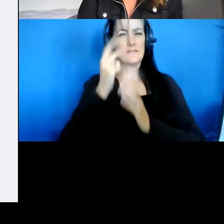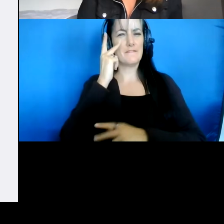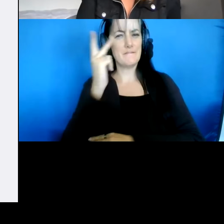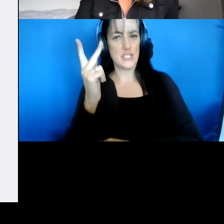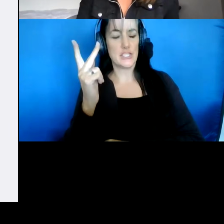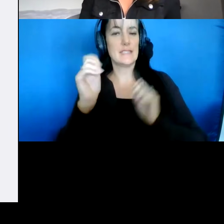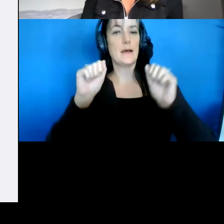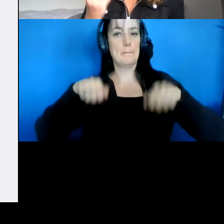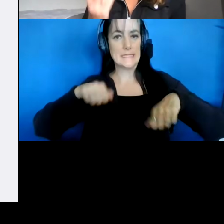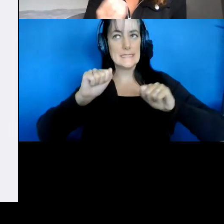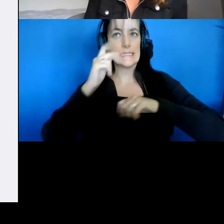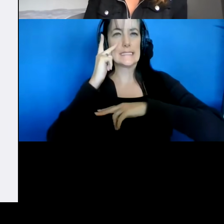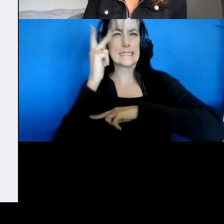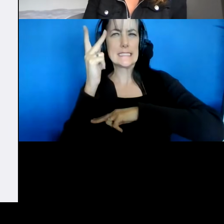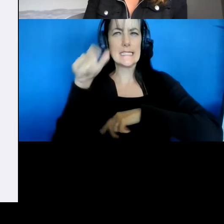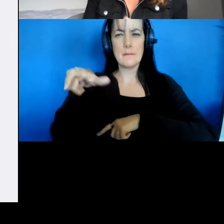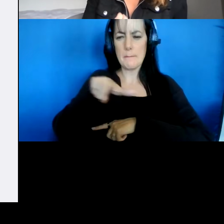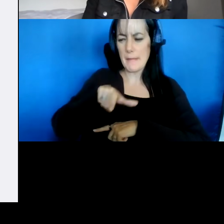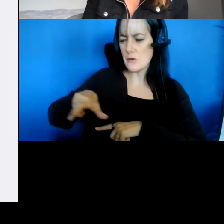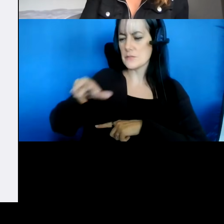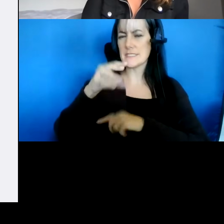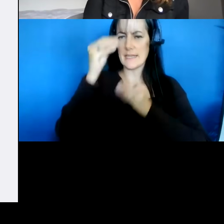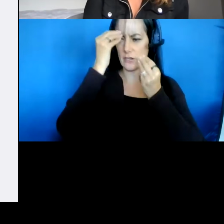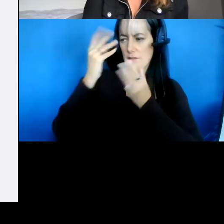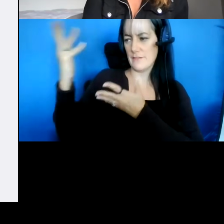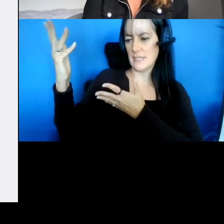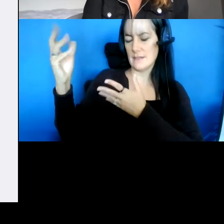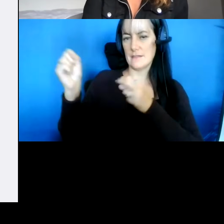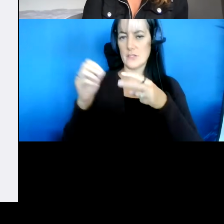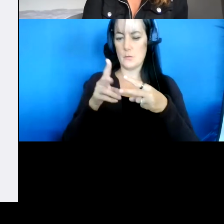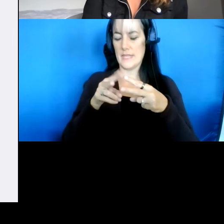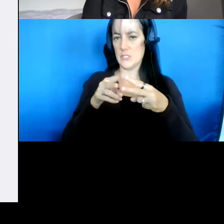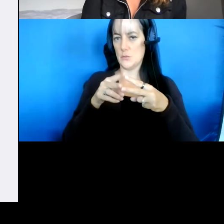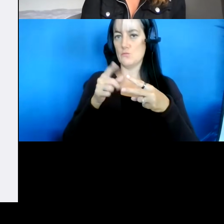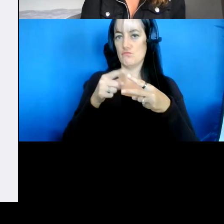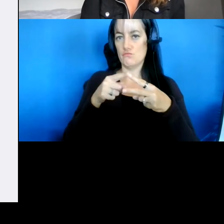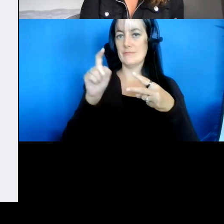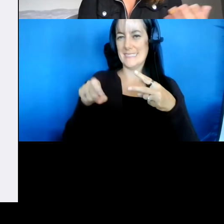the mouse and content. But hold that thought, dexterity and useful vision is needed to complete